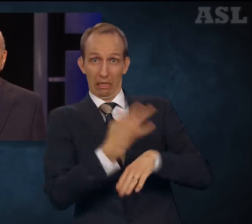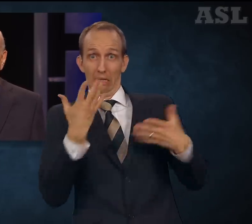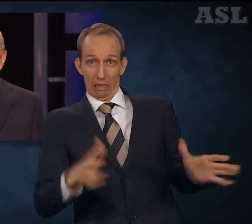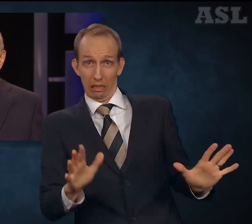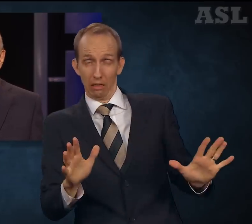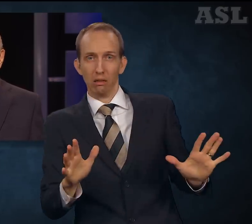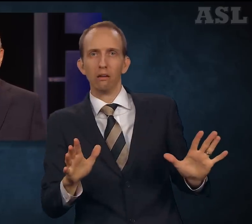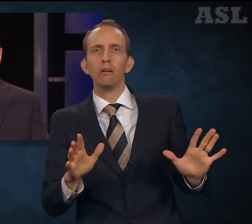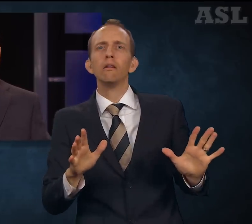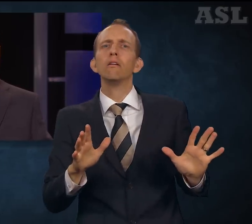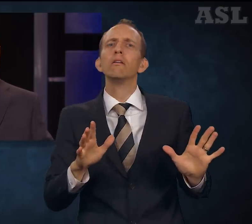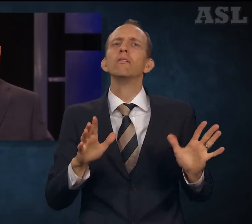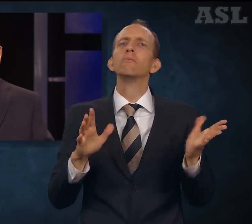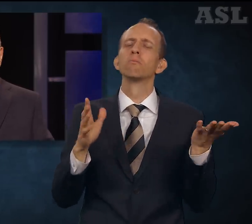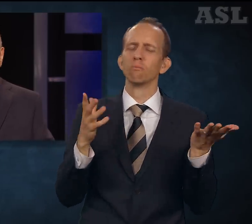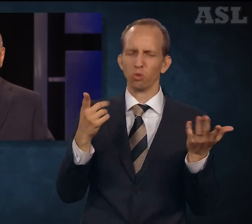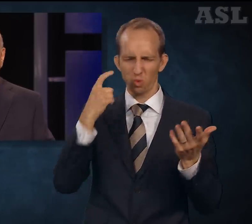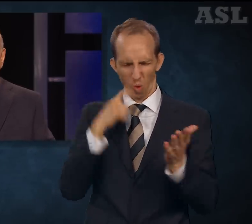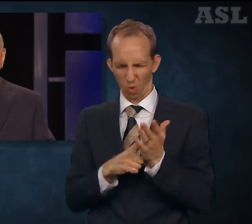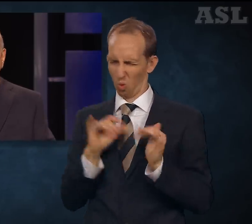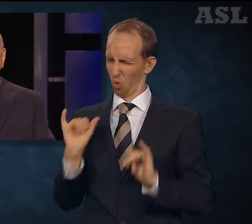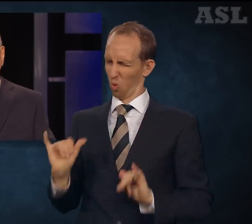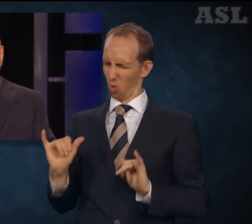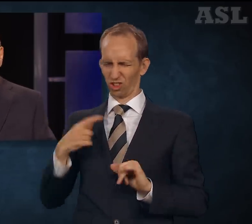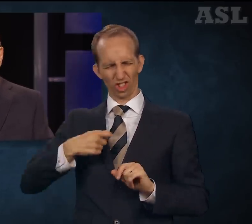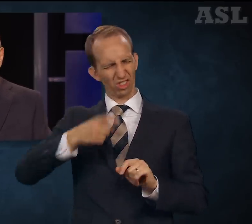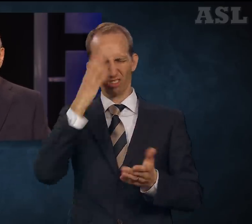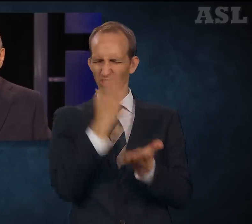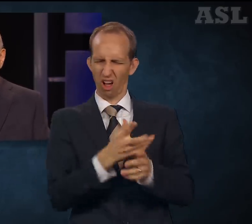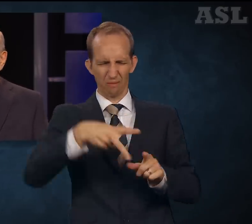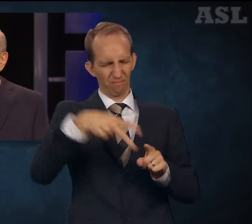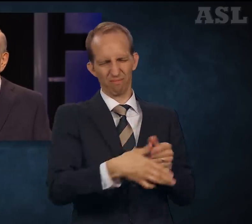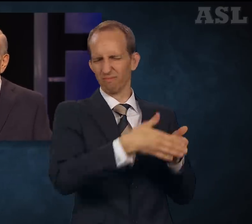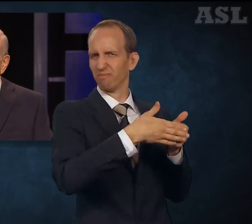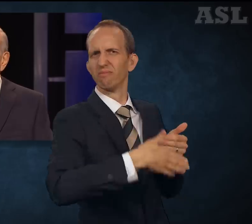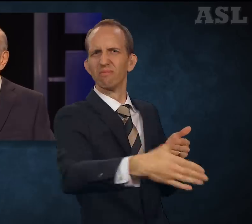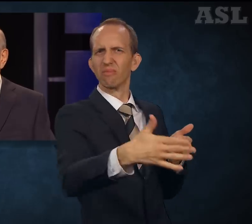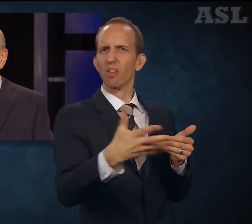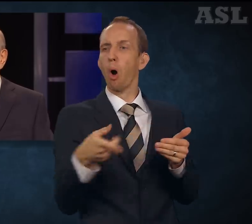AFTER SEVEN DAYS, NOTICE IF